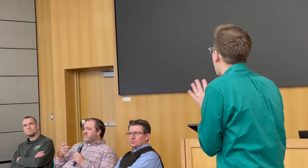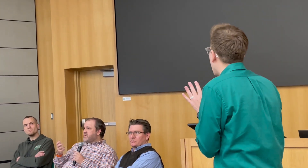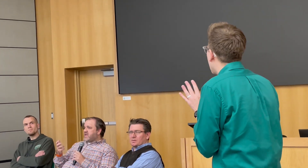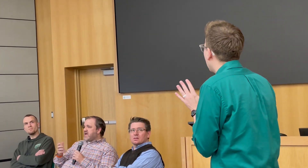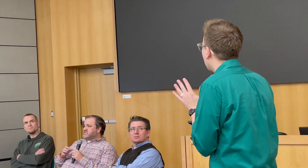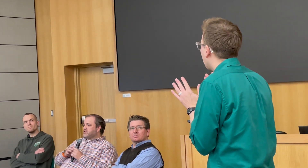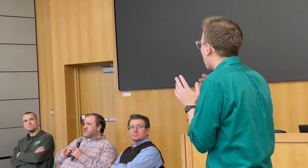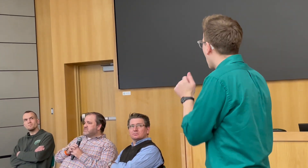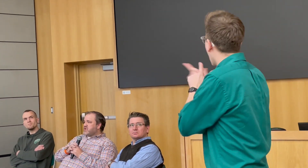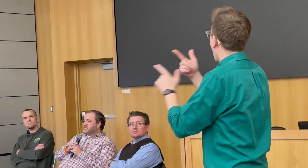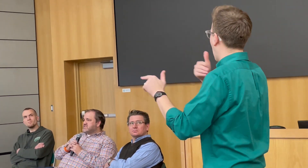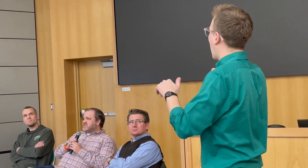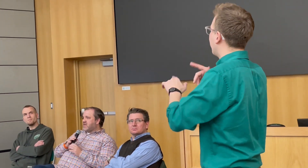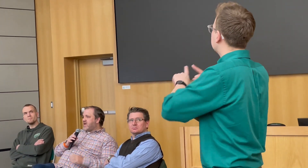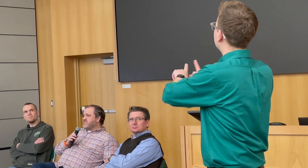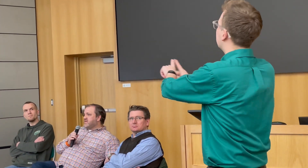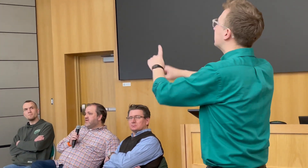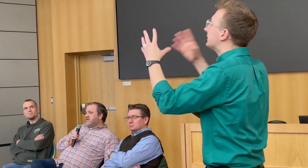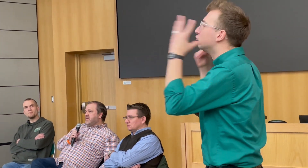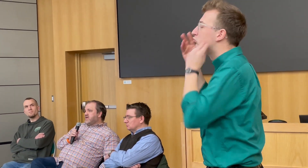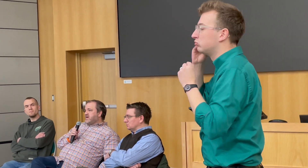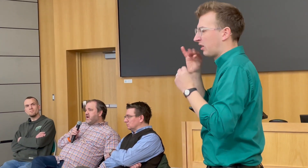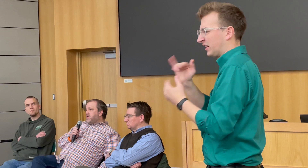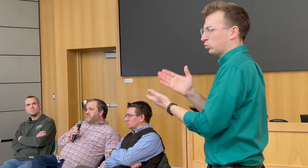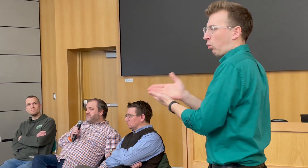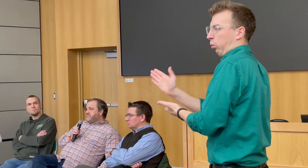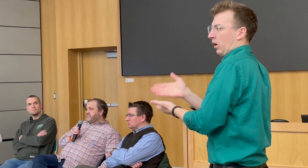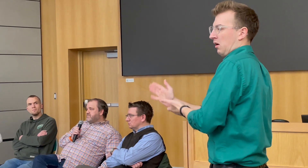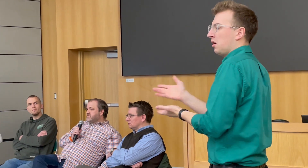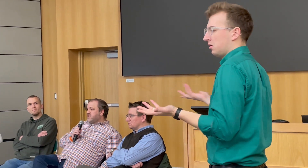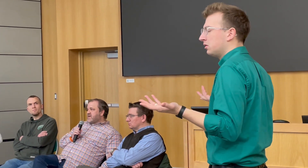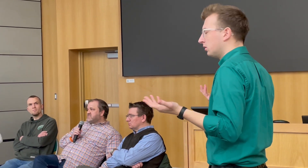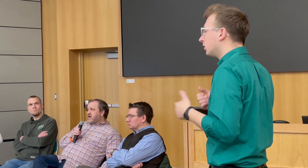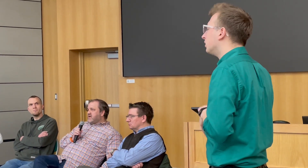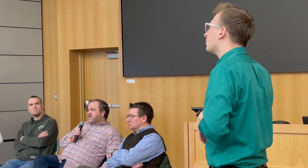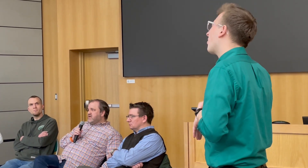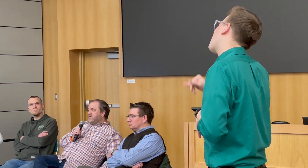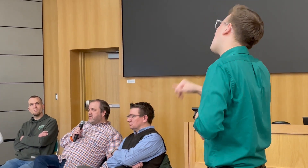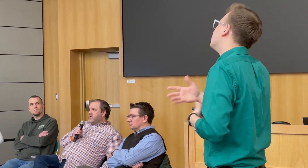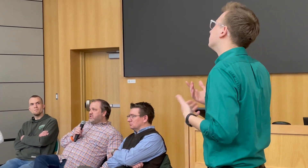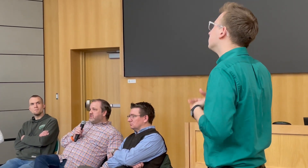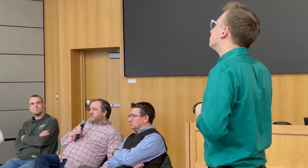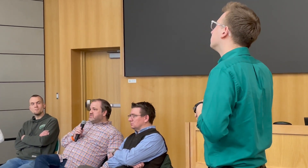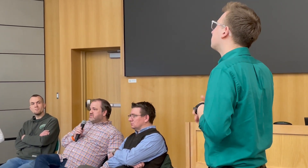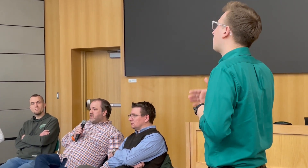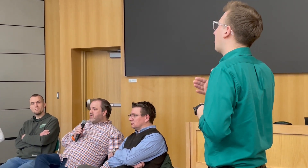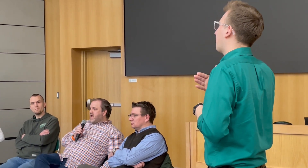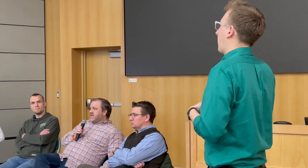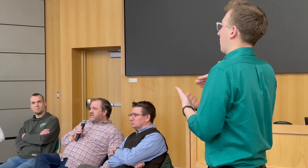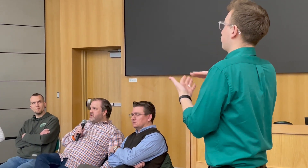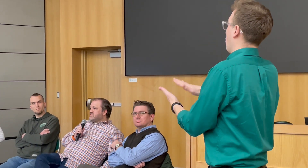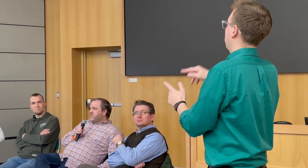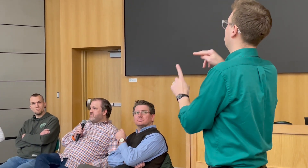everybody has own experiences in life um so that kind of the approach I look at it I used to be